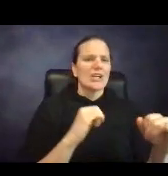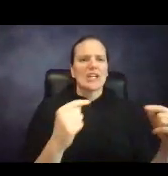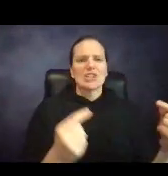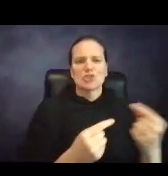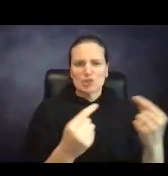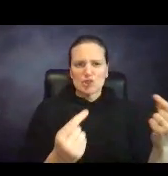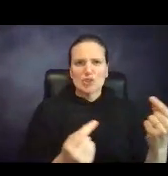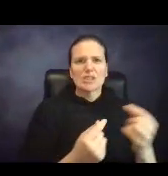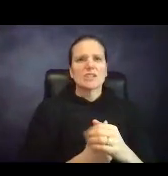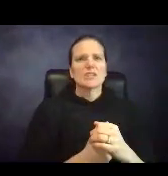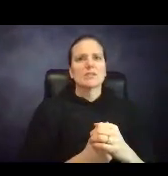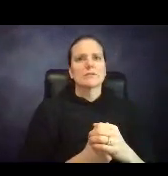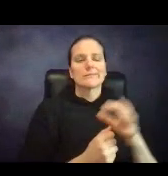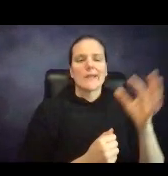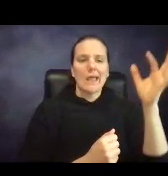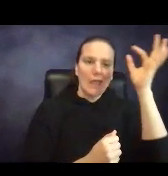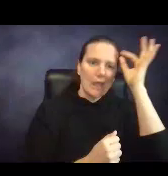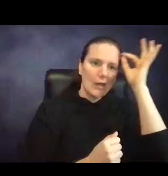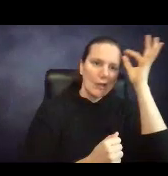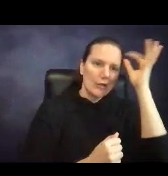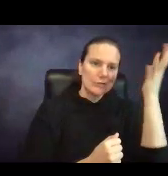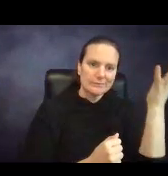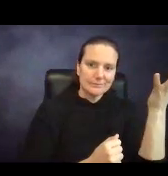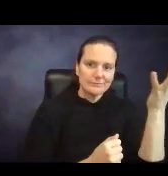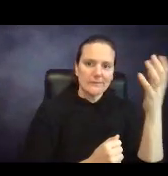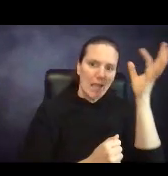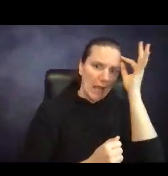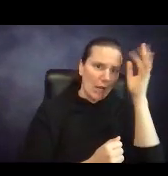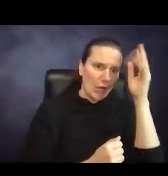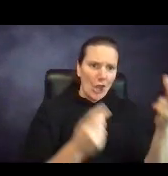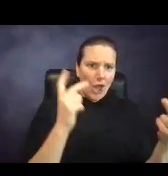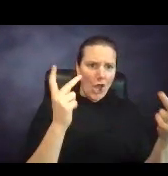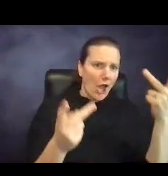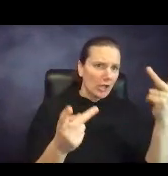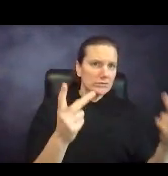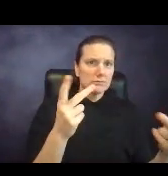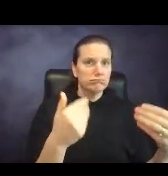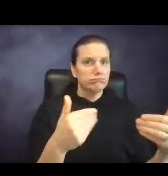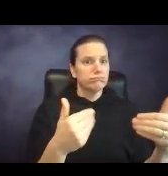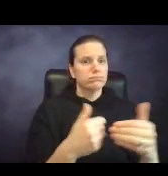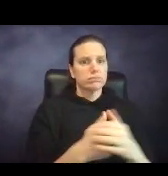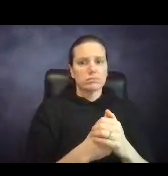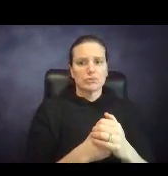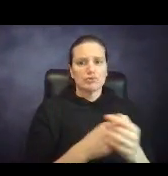And then to keep hair on our heads, ev you know, hair loss is a huge, it's, it's a troubling thing for people to come in with.